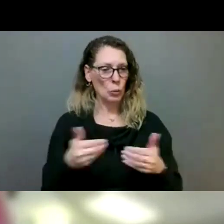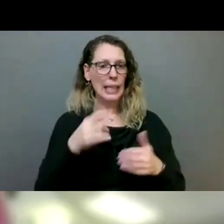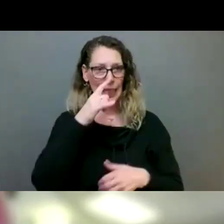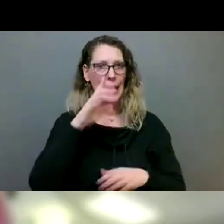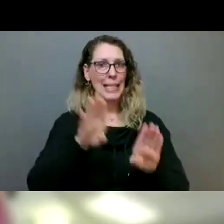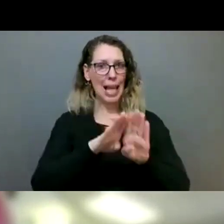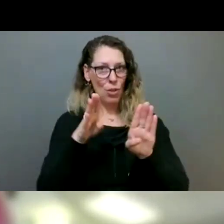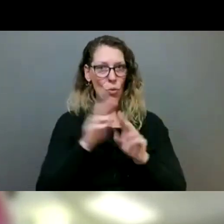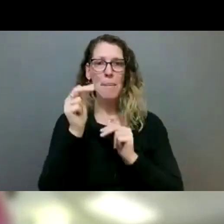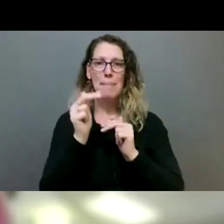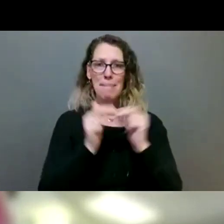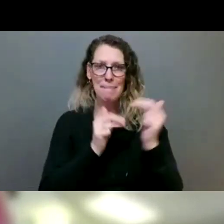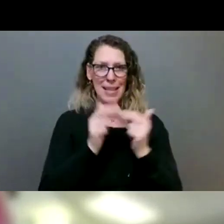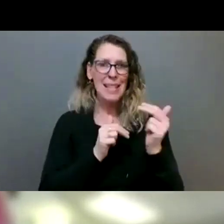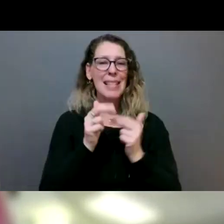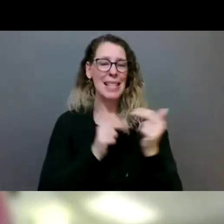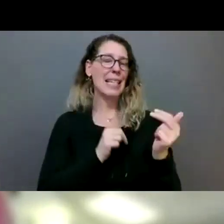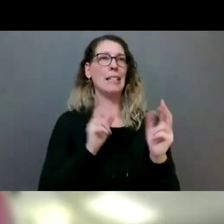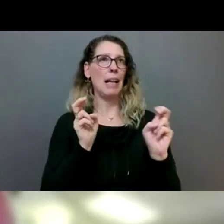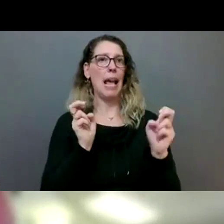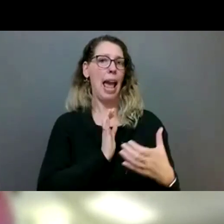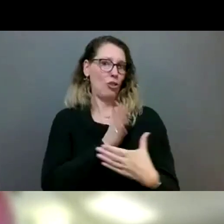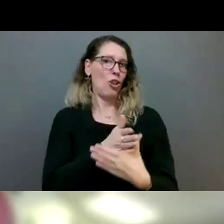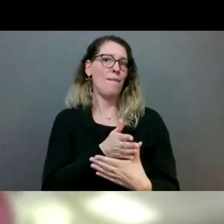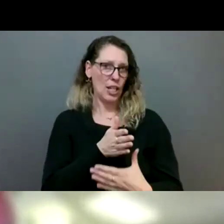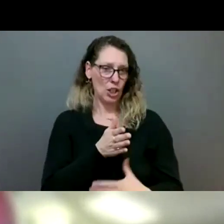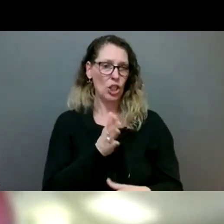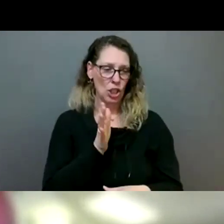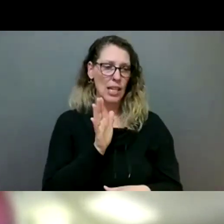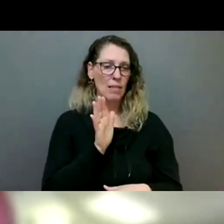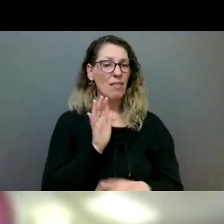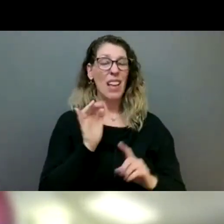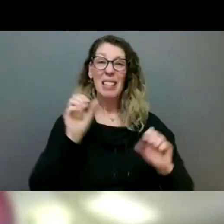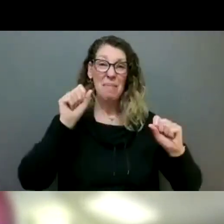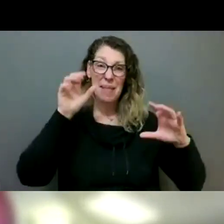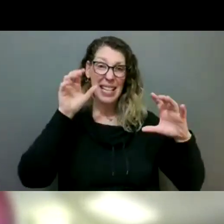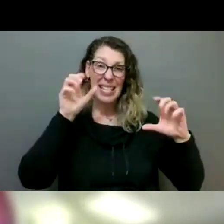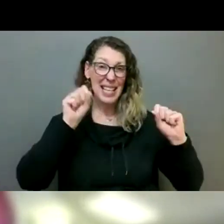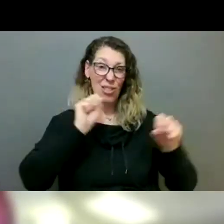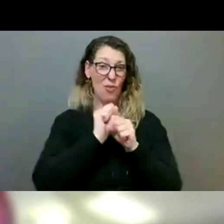building those interventions and it's you; it's amazing the work that these groups are